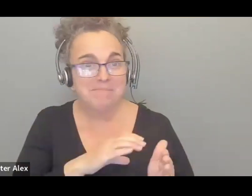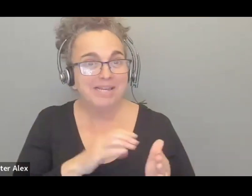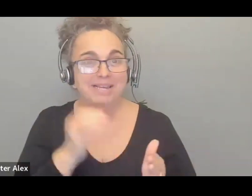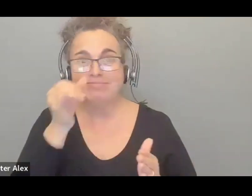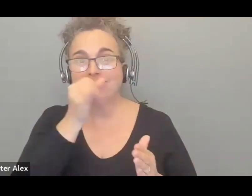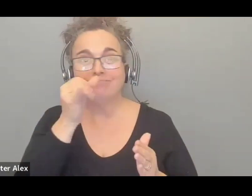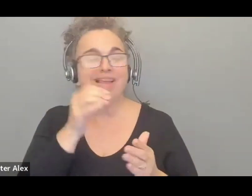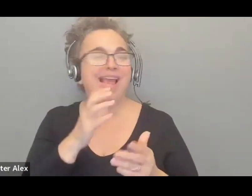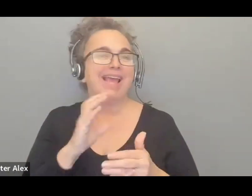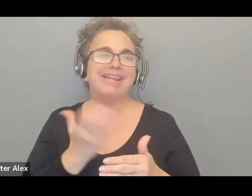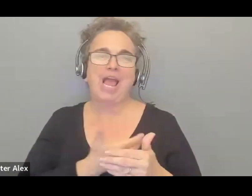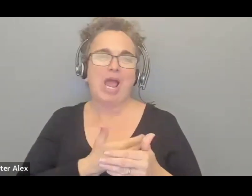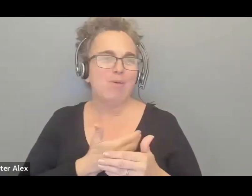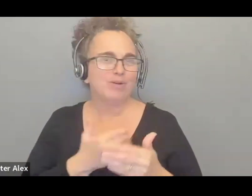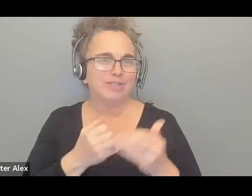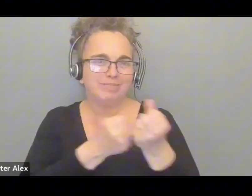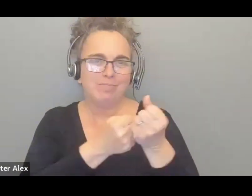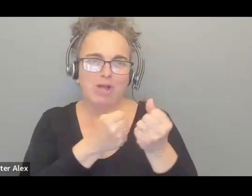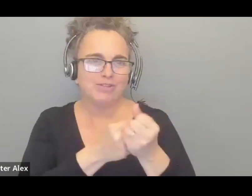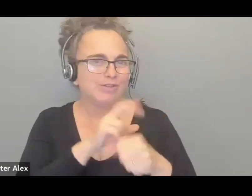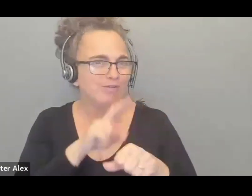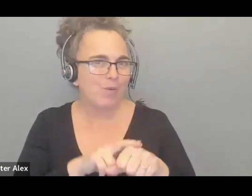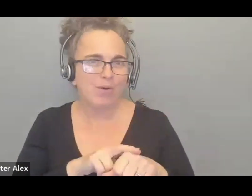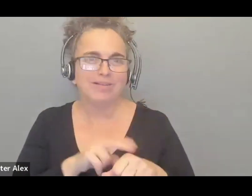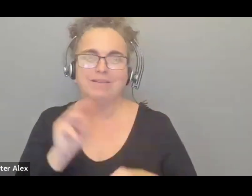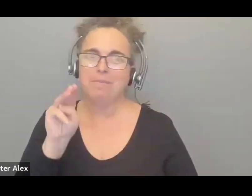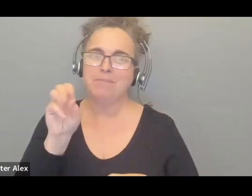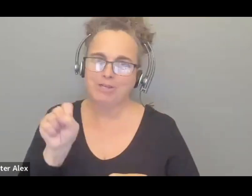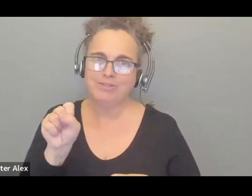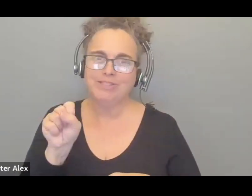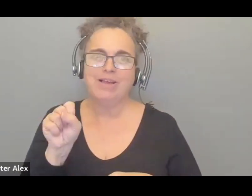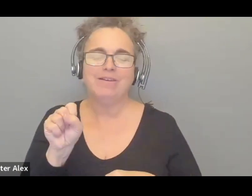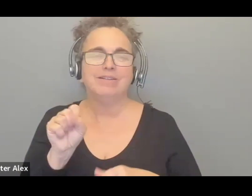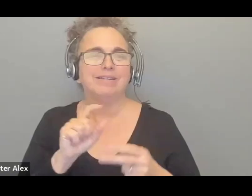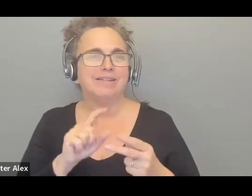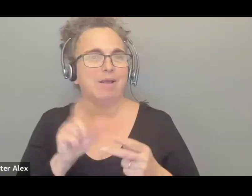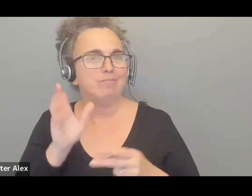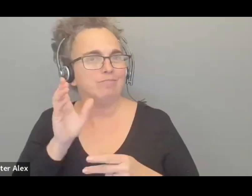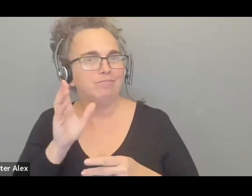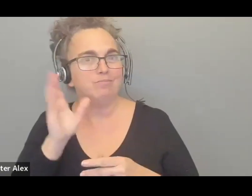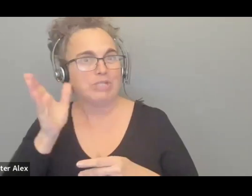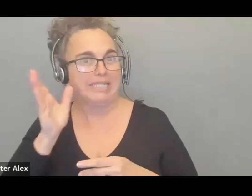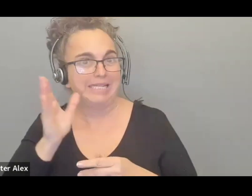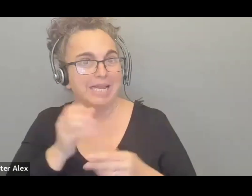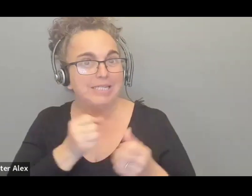and to our sponsors, particularly Microsoft, our presenting sponsor as well as the others.